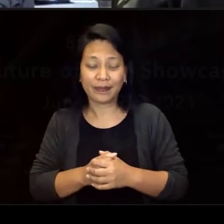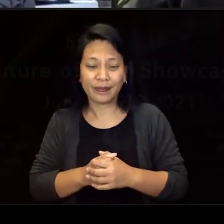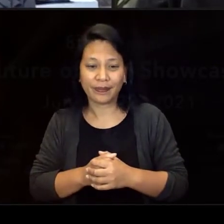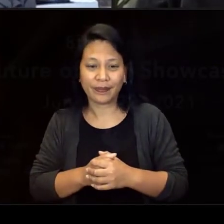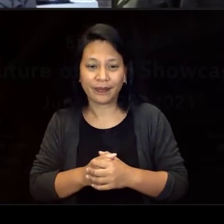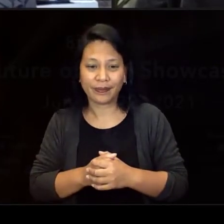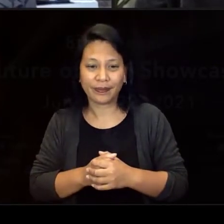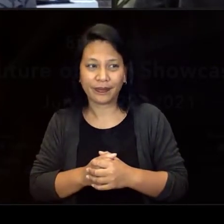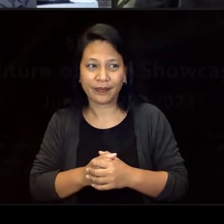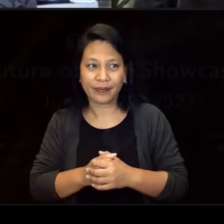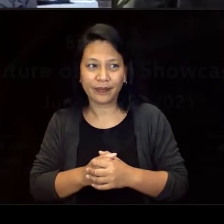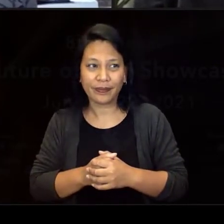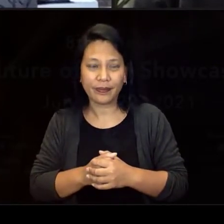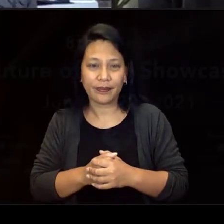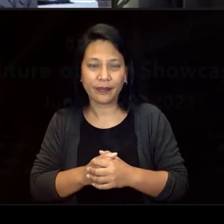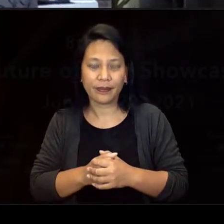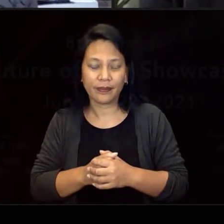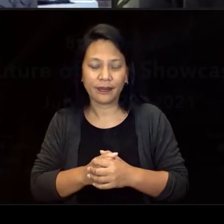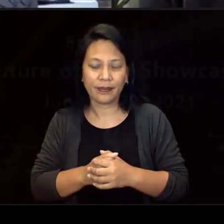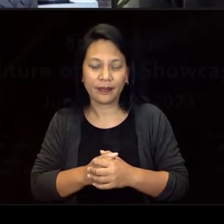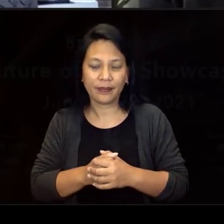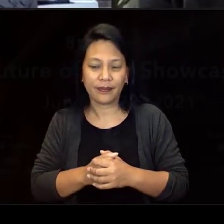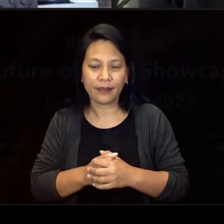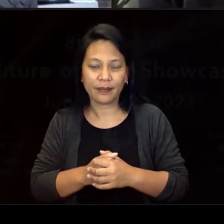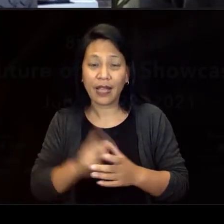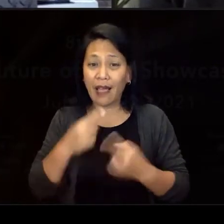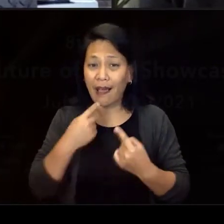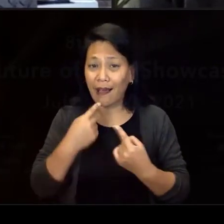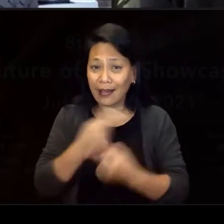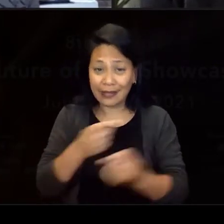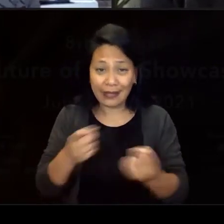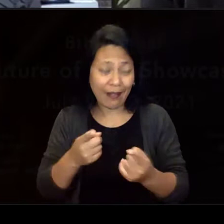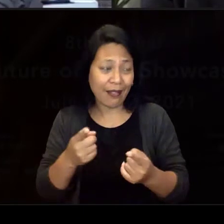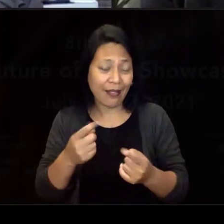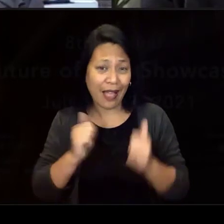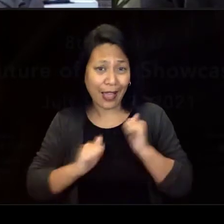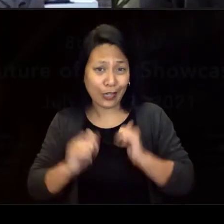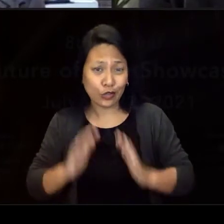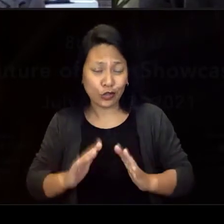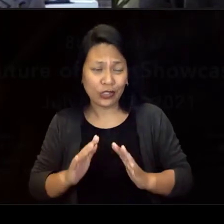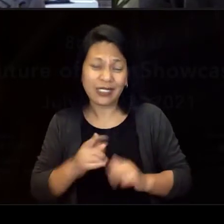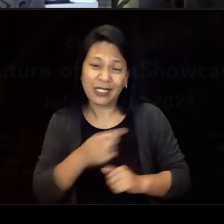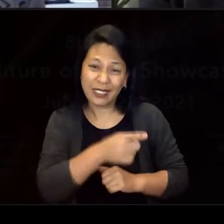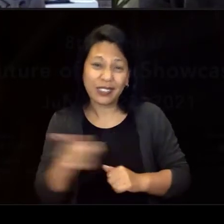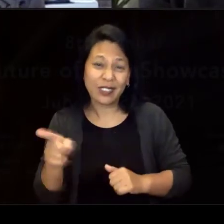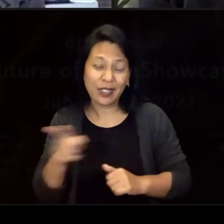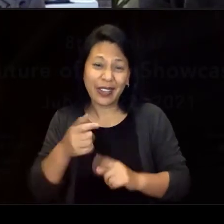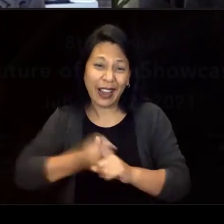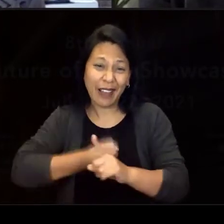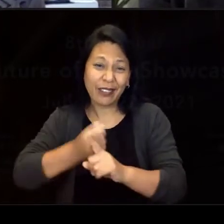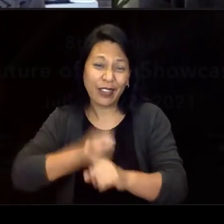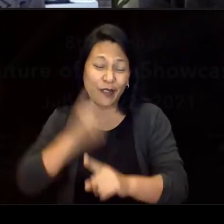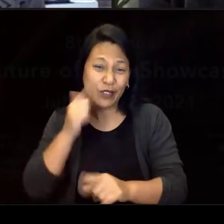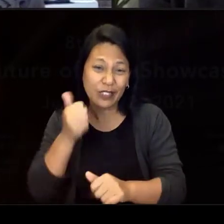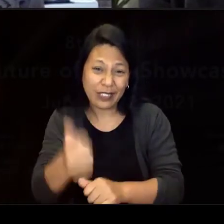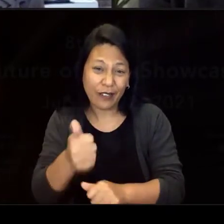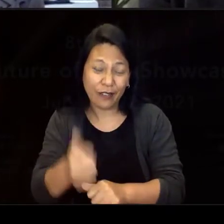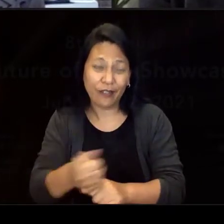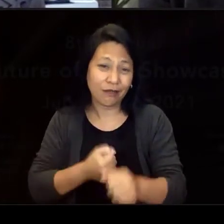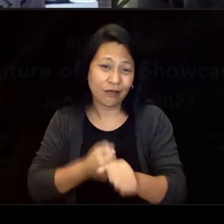I say to people who are actors, especially, as you can advocate for yourself. Cause you know, a lot of times you audition and you don't know the full script or the